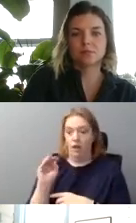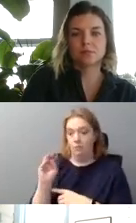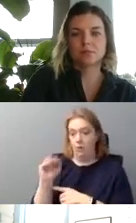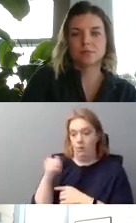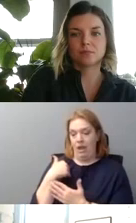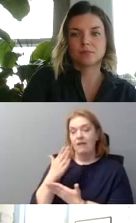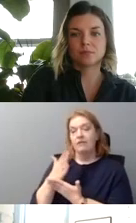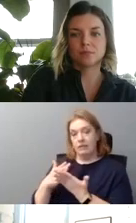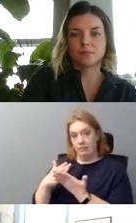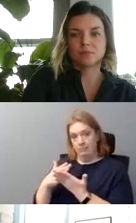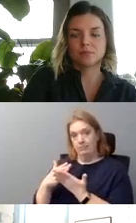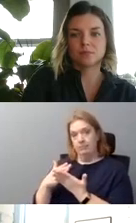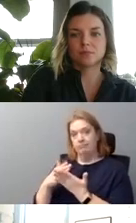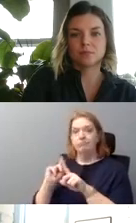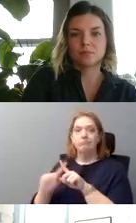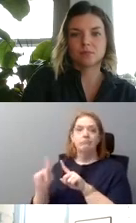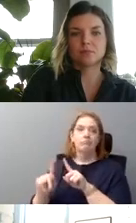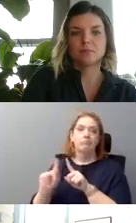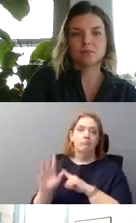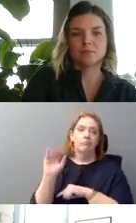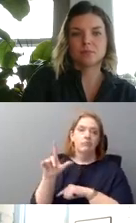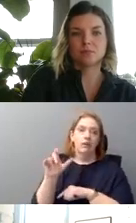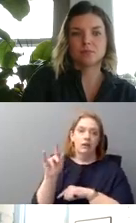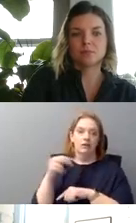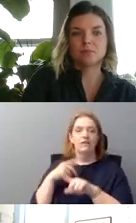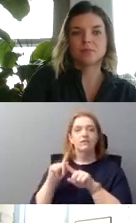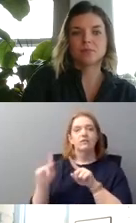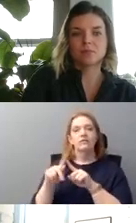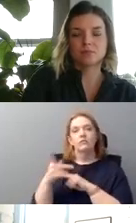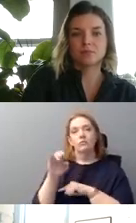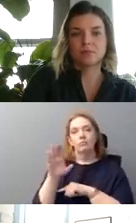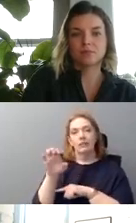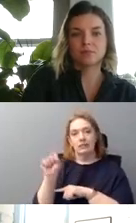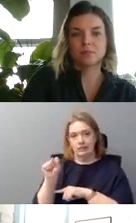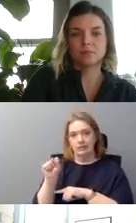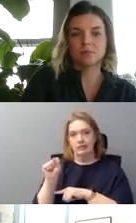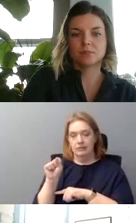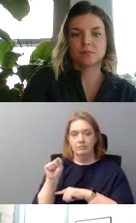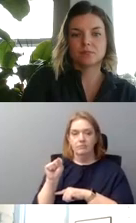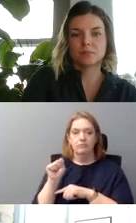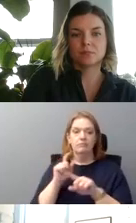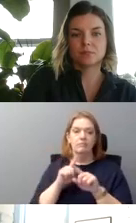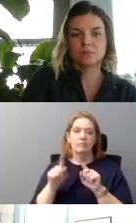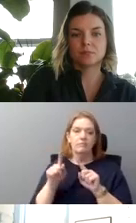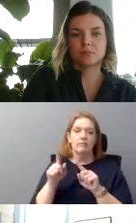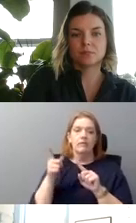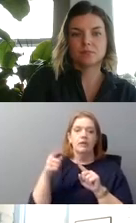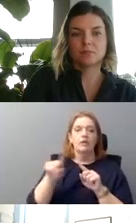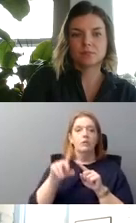their, just, different collections have different pieces that would have been in the house, but those come back into the house periodically because